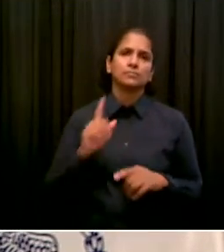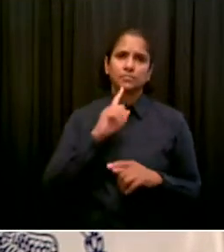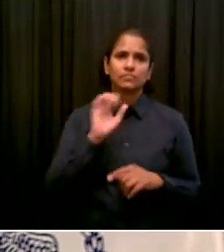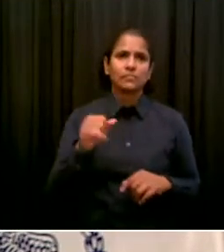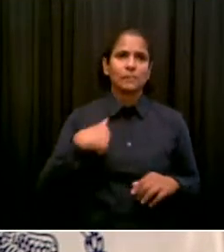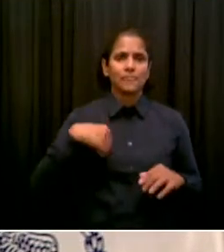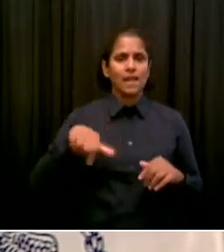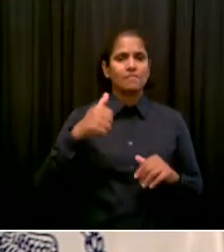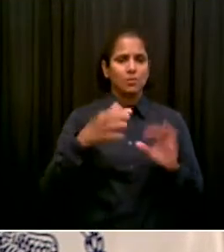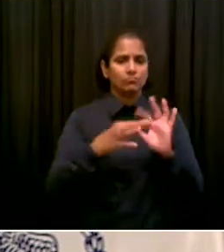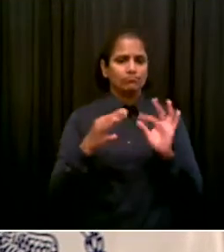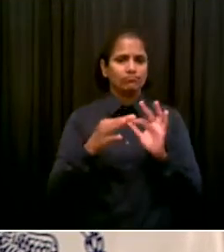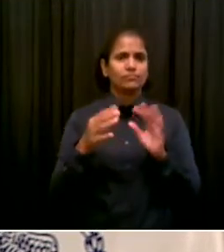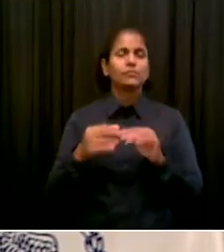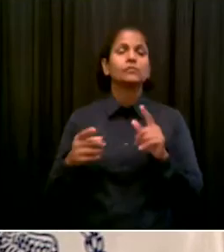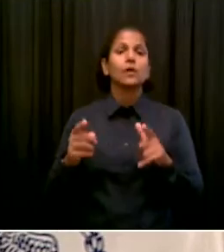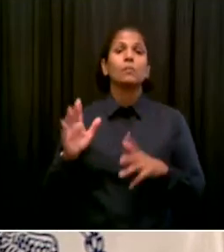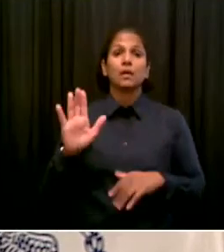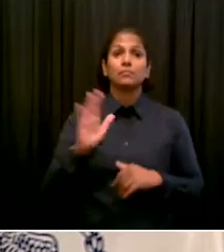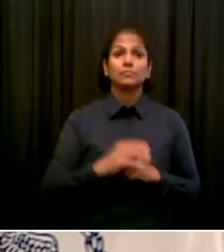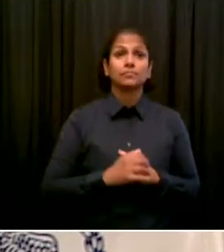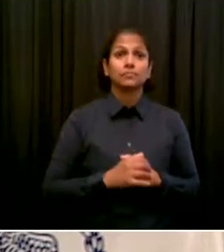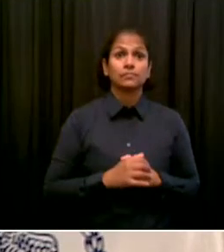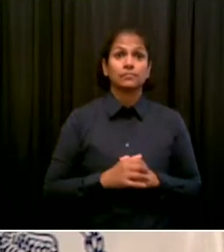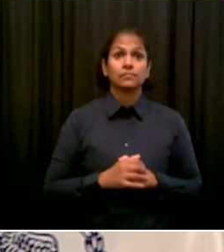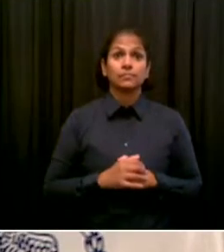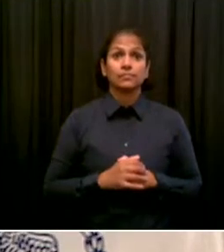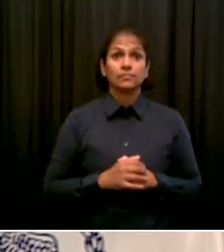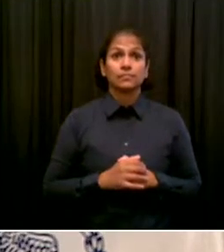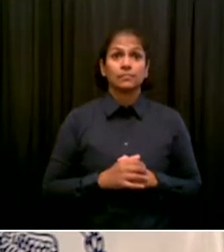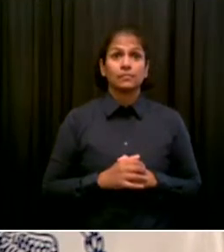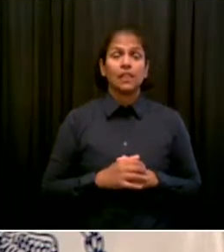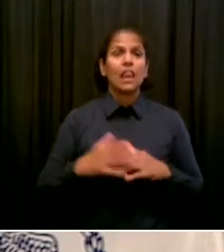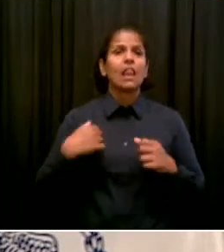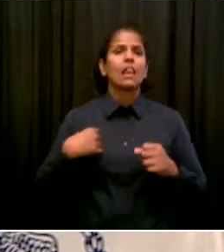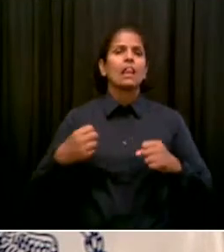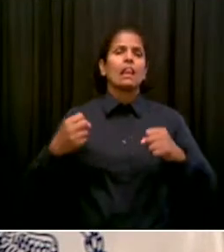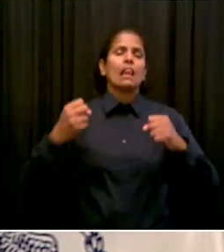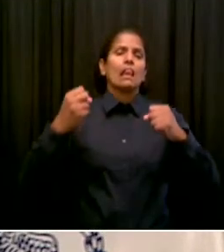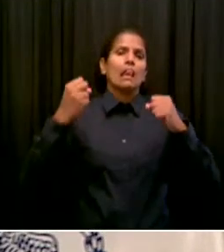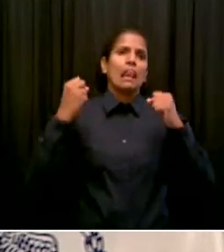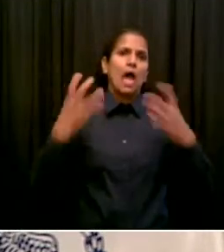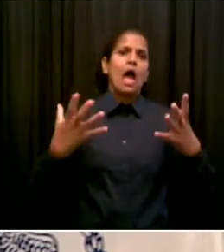I KNOW THE ANSWER IS NO. WE HAVE OUR FIRST DEPUTY MAYOR FOR US WHO HAS RWOK EDINTENSELY